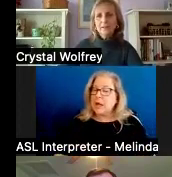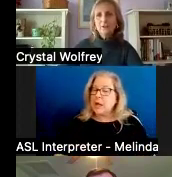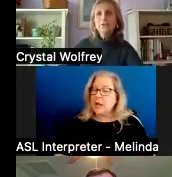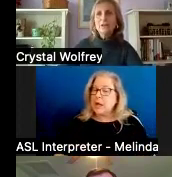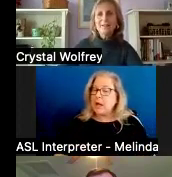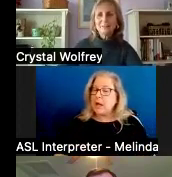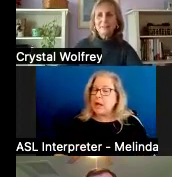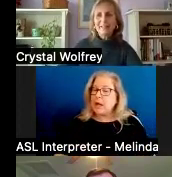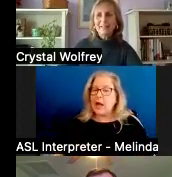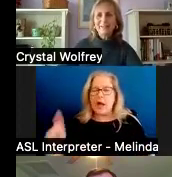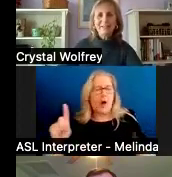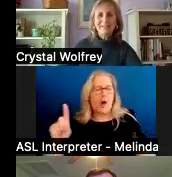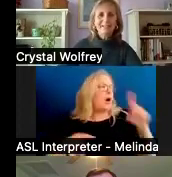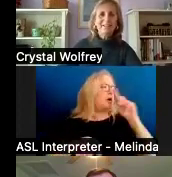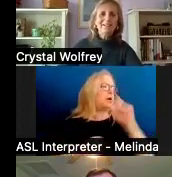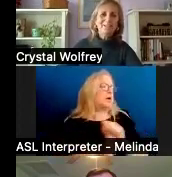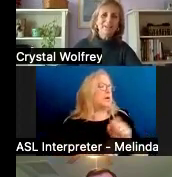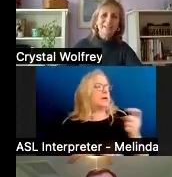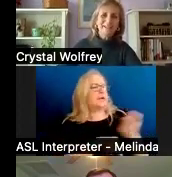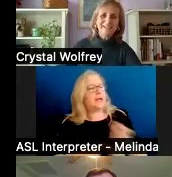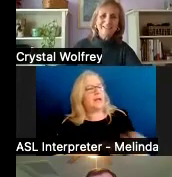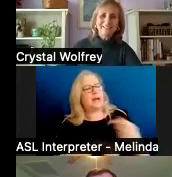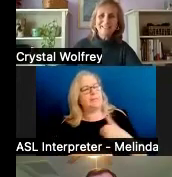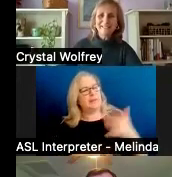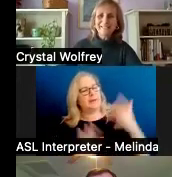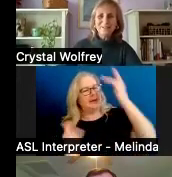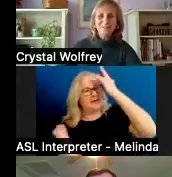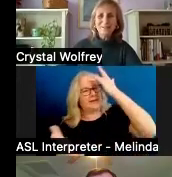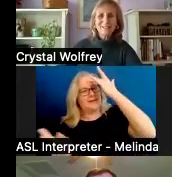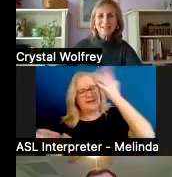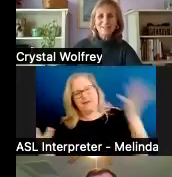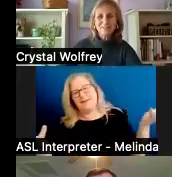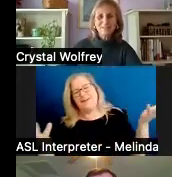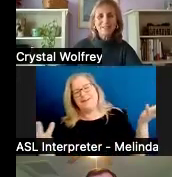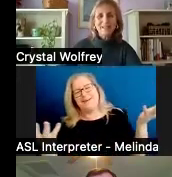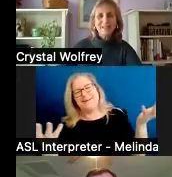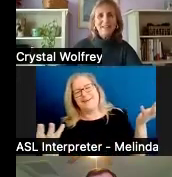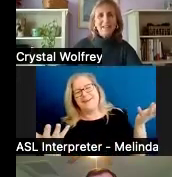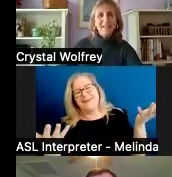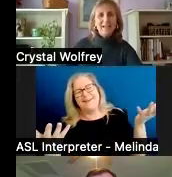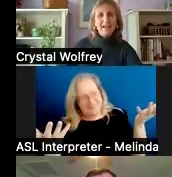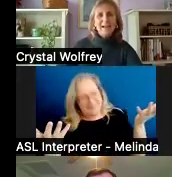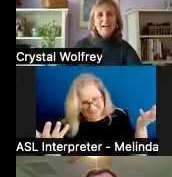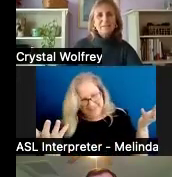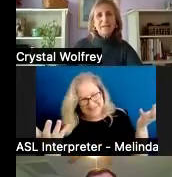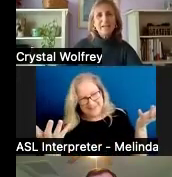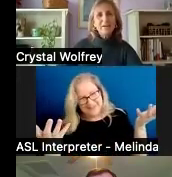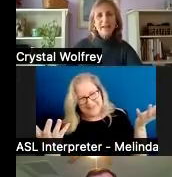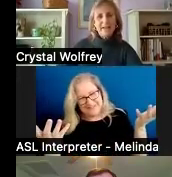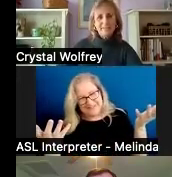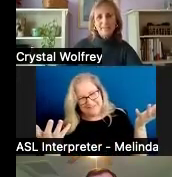You've got to be kidding me. Oh, my gosh. It's almost inevitable. Okay.